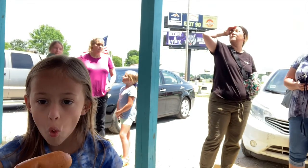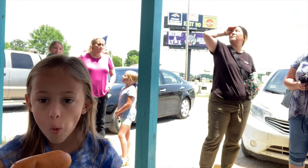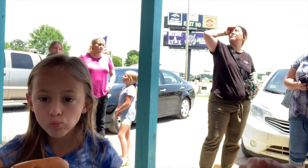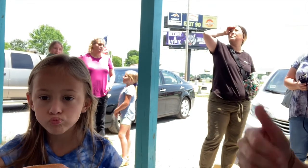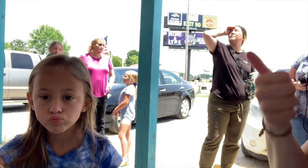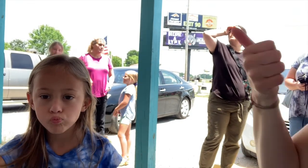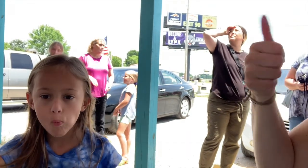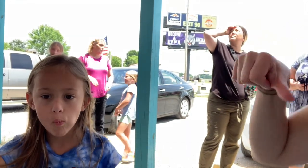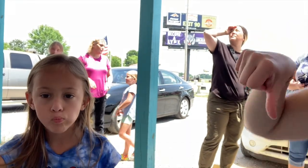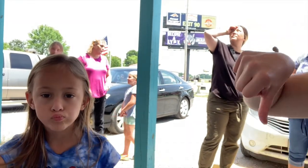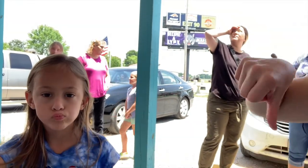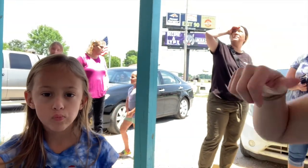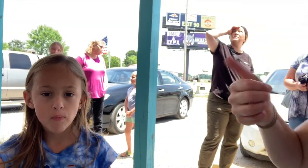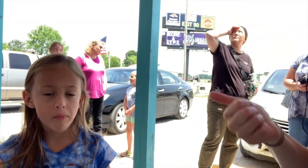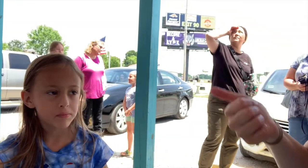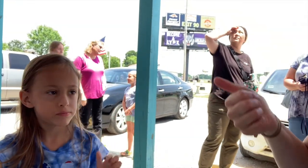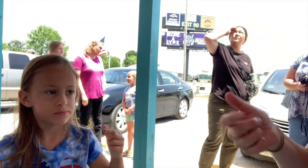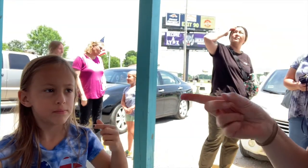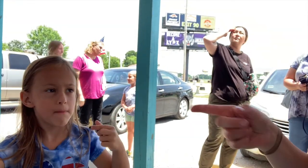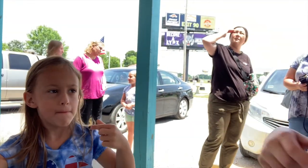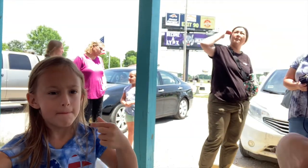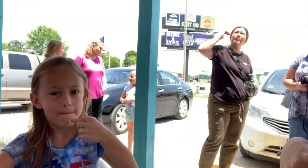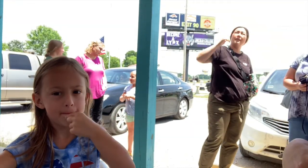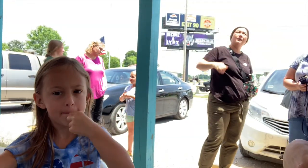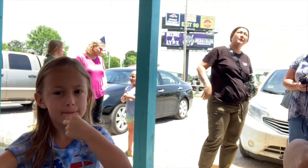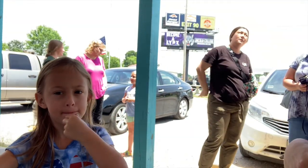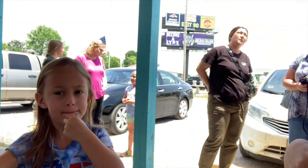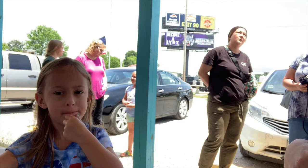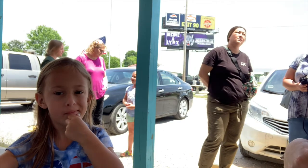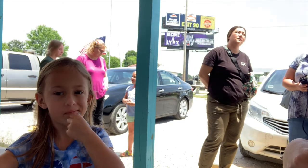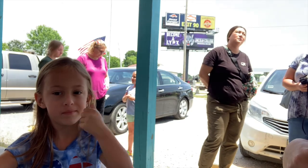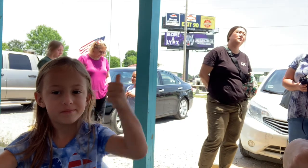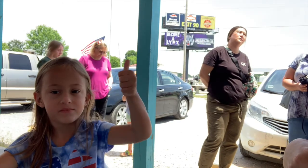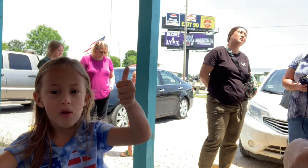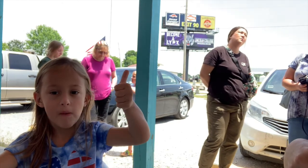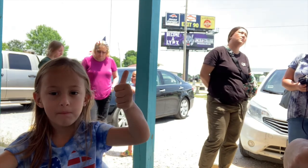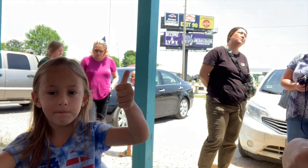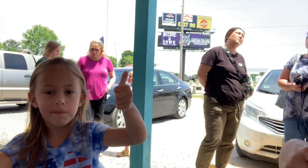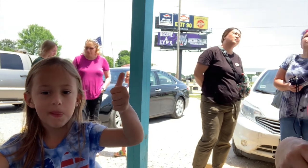Ember, is it good or bad? Uhmmmm.... I approved!